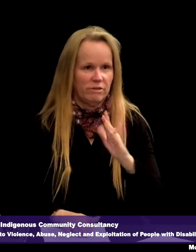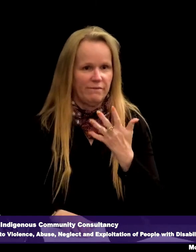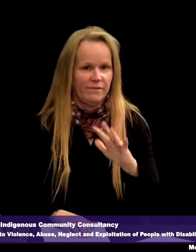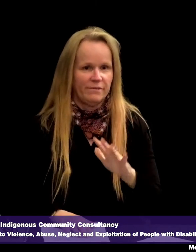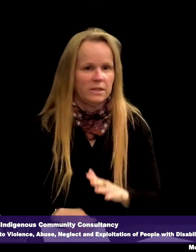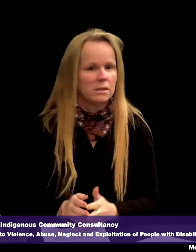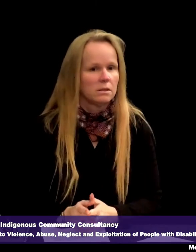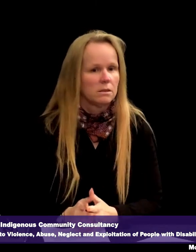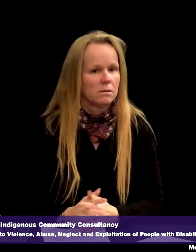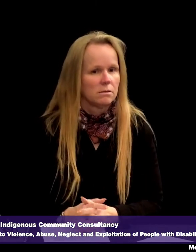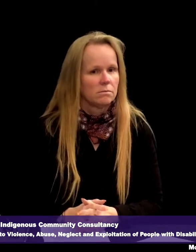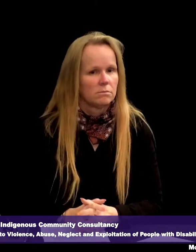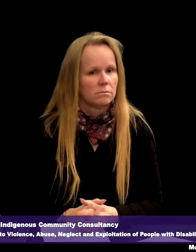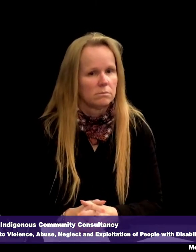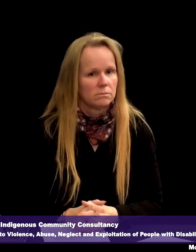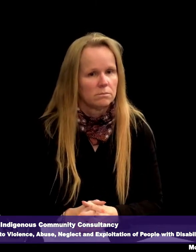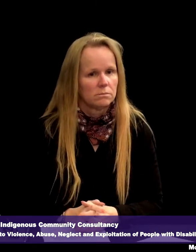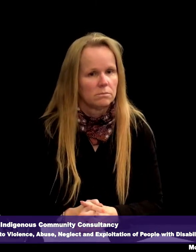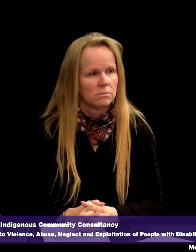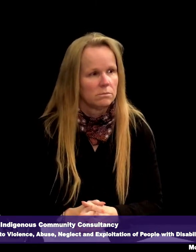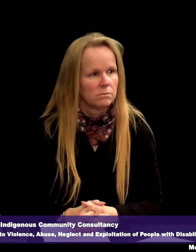But here in the Northern Territory, I work with approximately 50 clients.